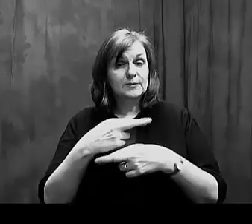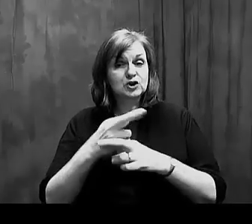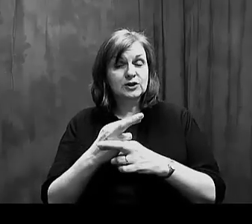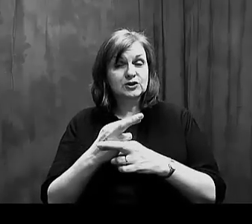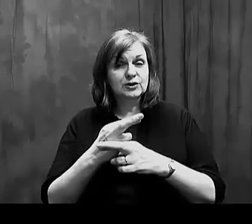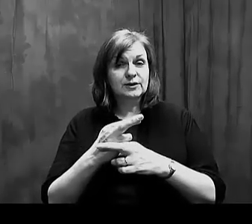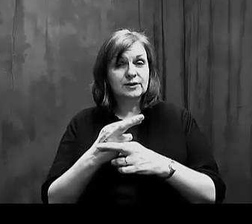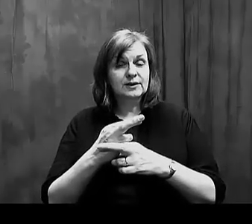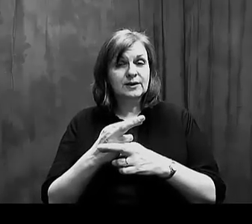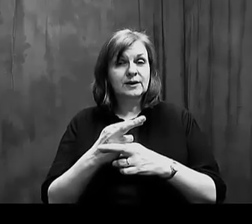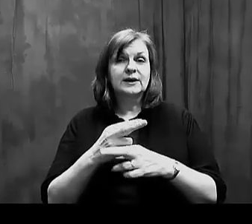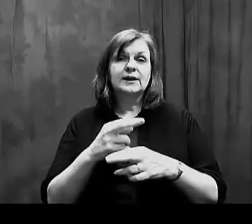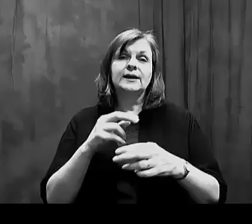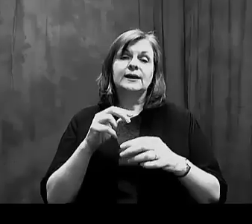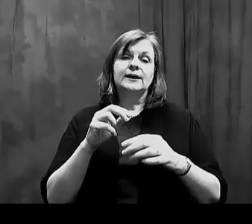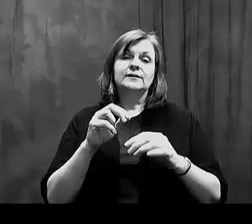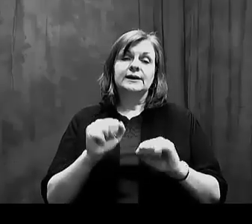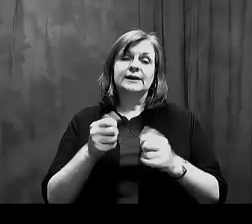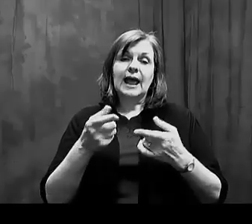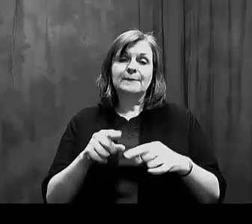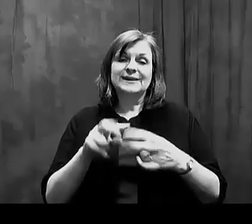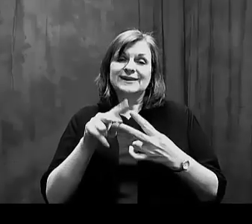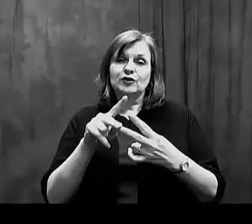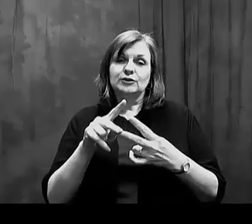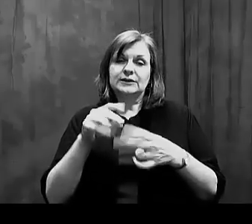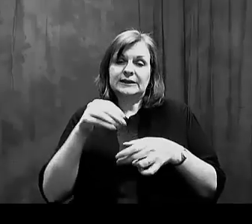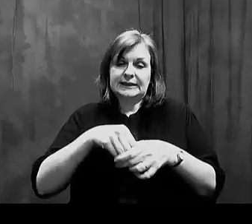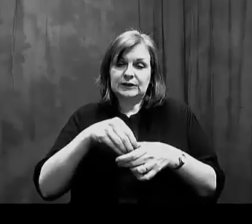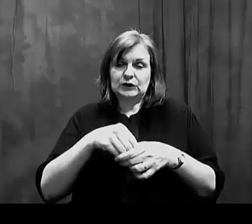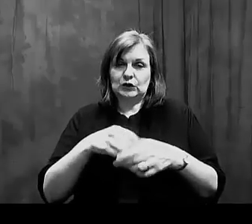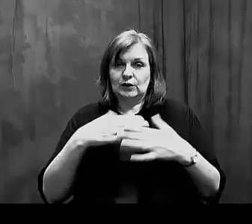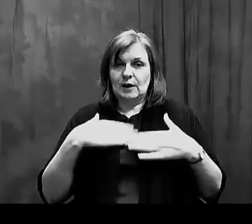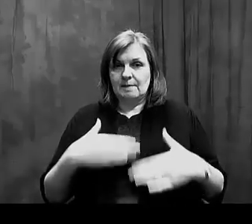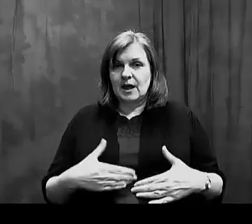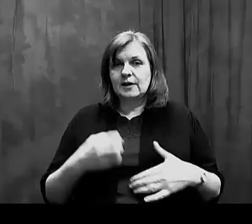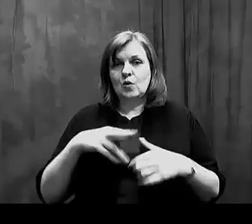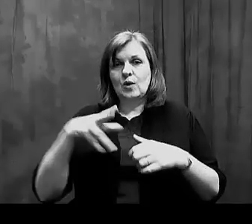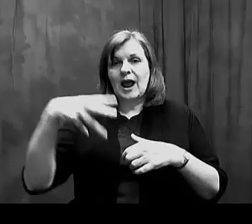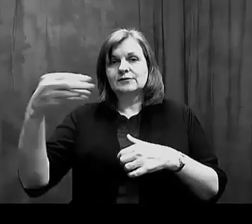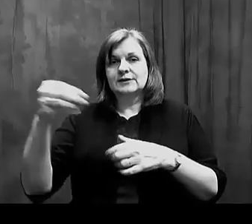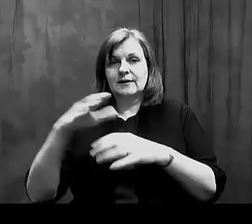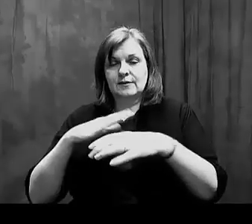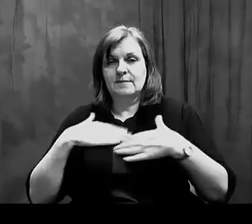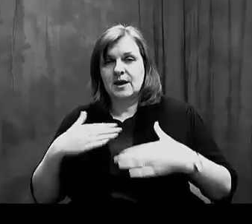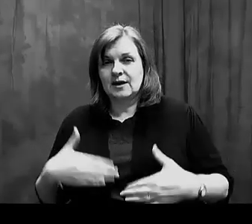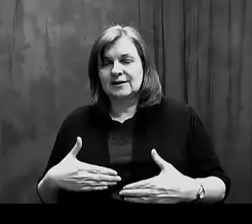ok - so this means that they've actually exchanged full compliments of genetic material